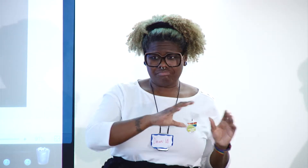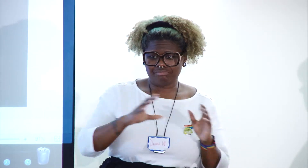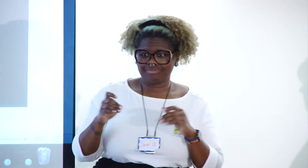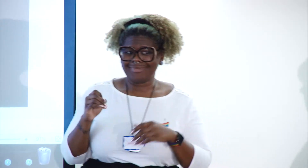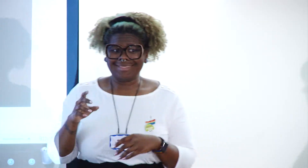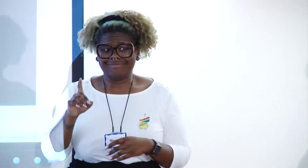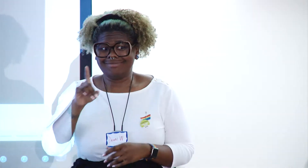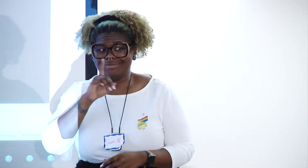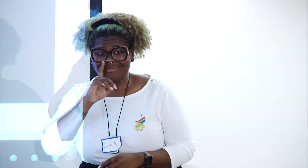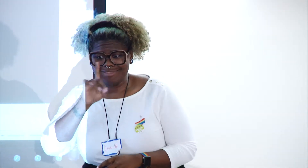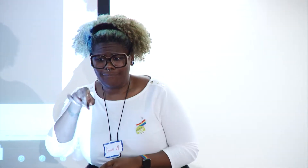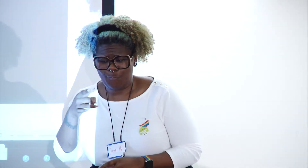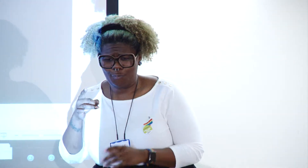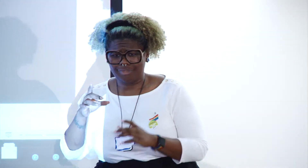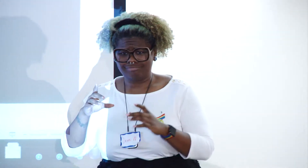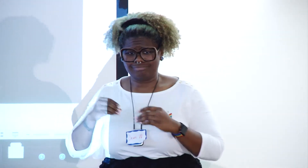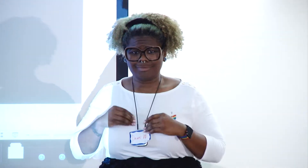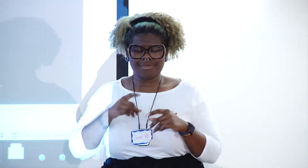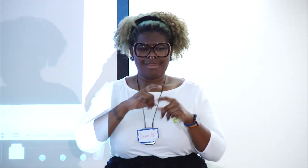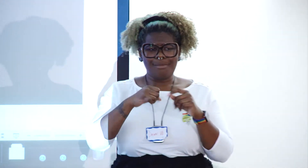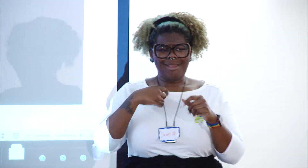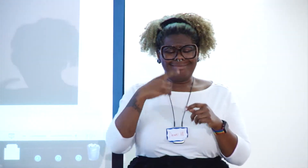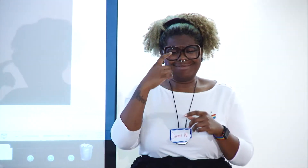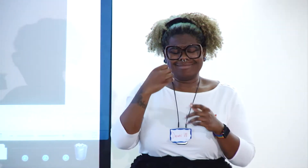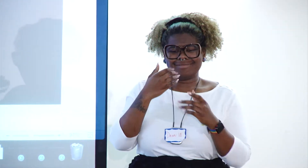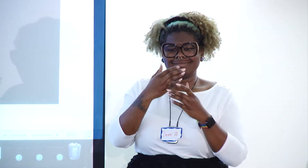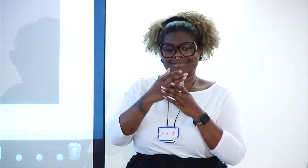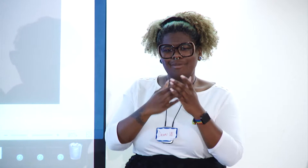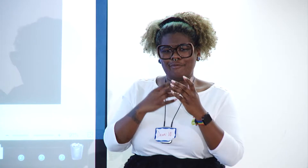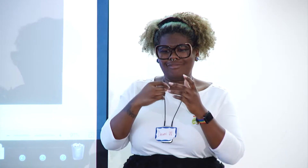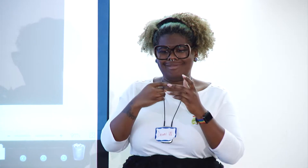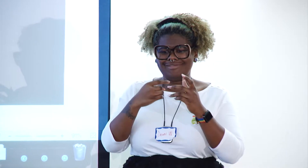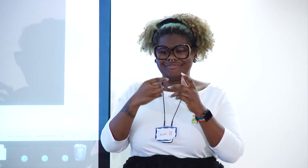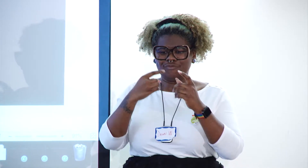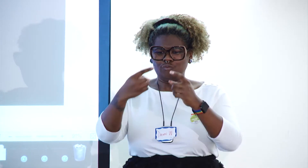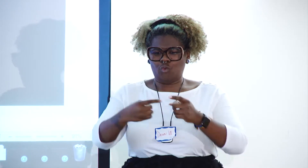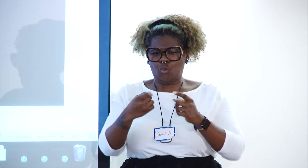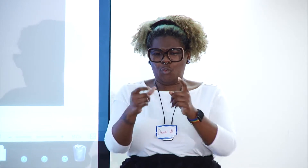If people choose to identify as deaf and disabled, so be it. That's perfectly OK.